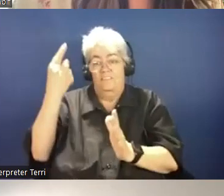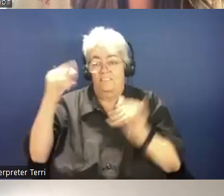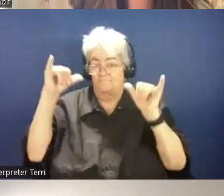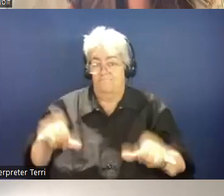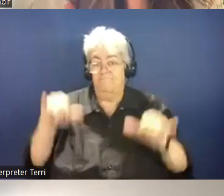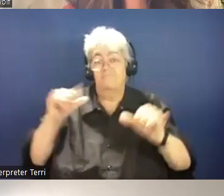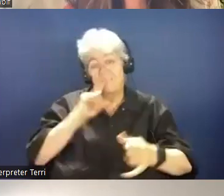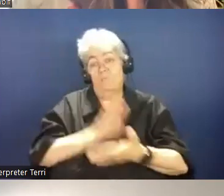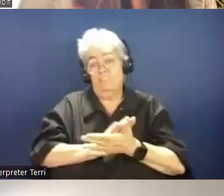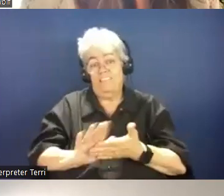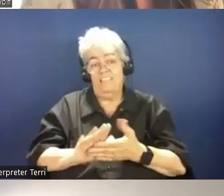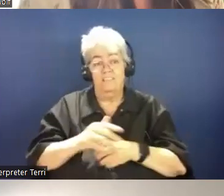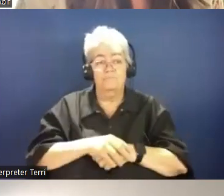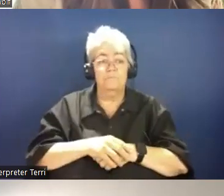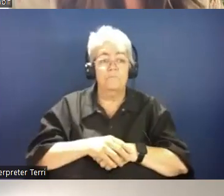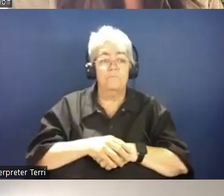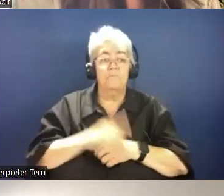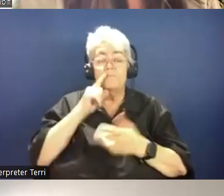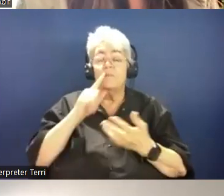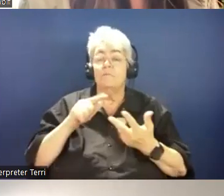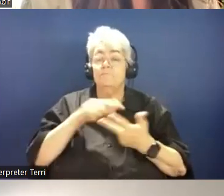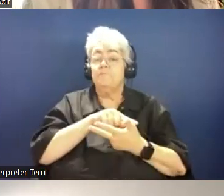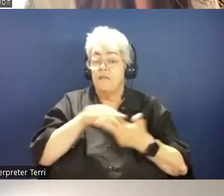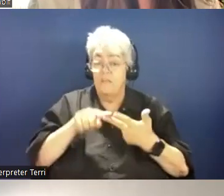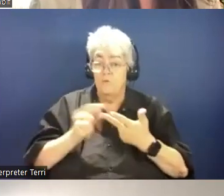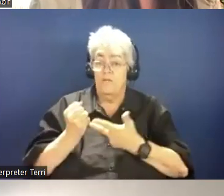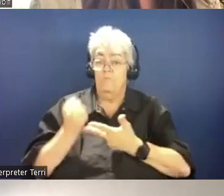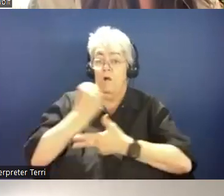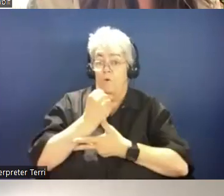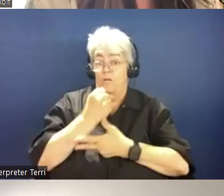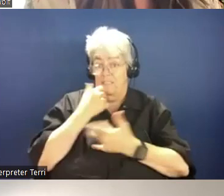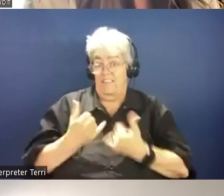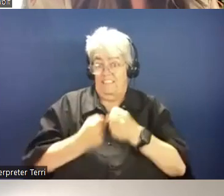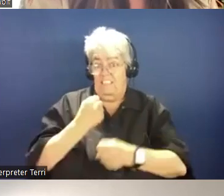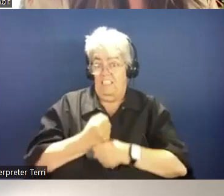So the 3 main priorities that we worked on this year legislatively were continuation